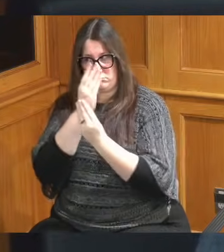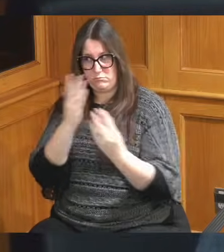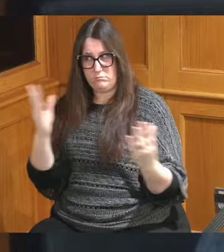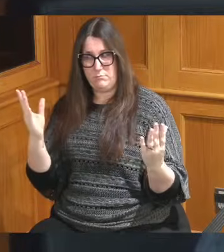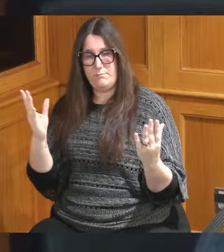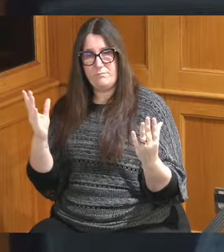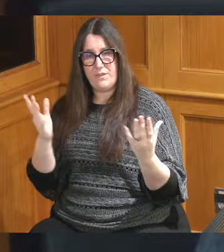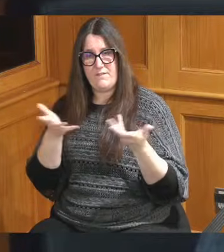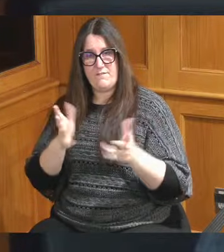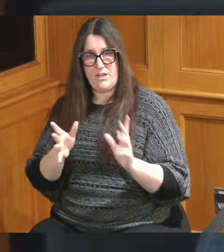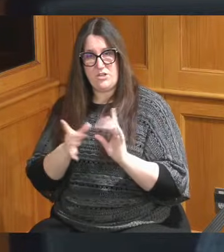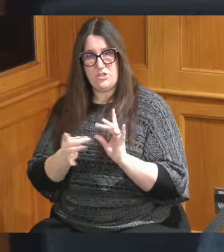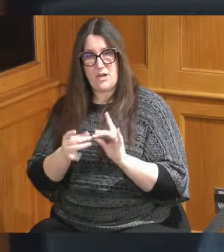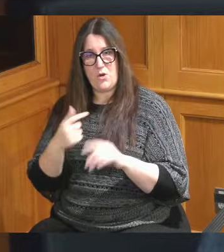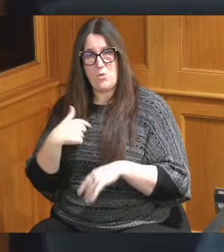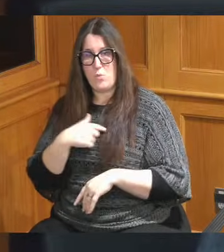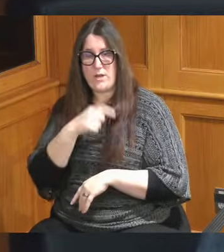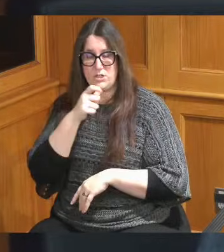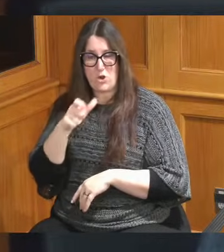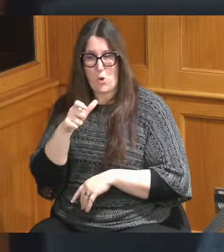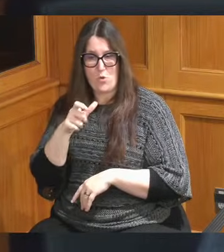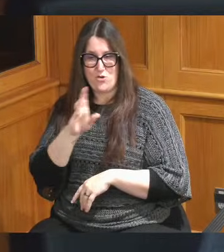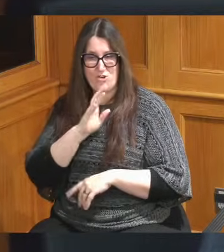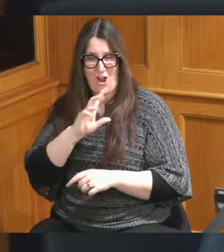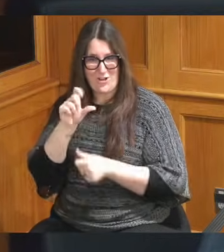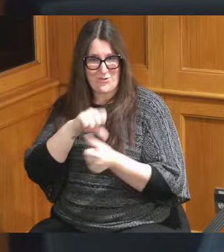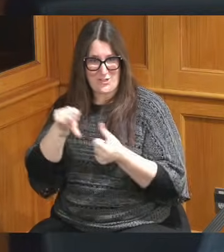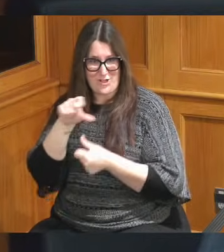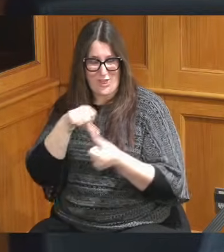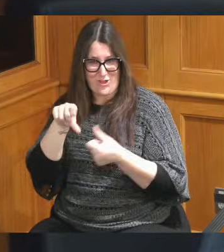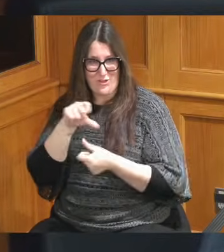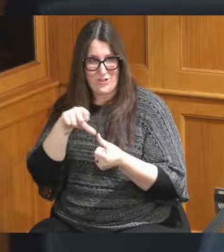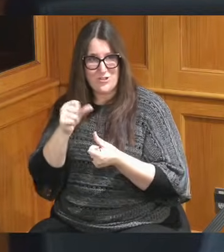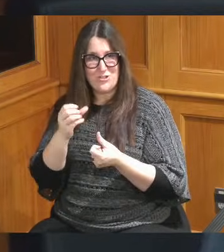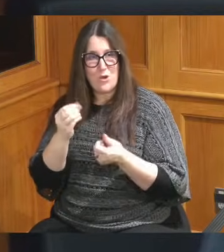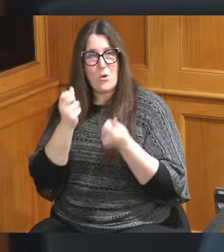been stated earlier we don't get to talk to each other and so a lot of what we say to one another